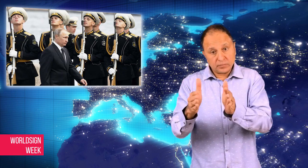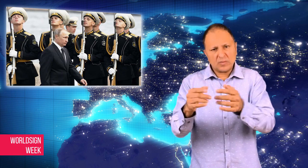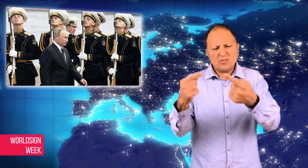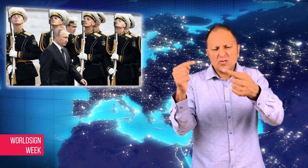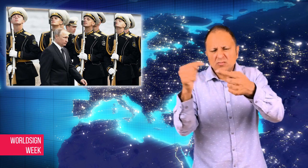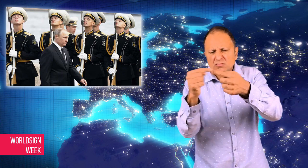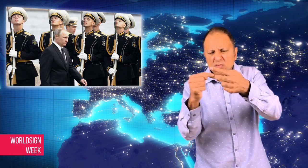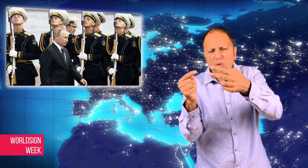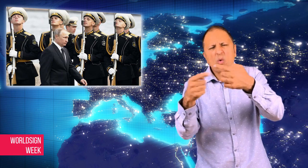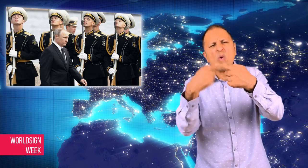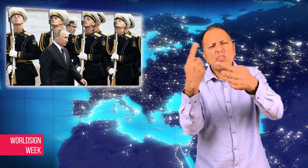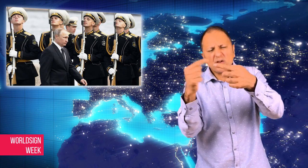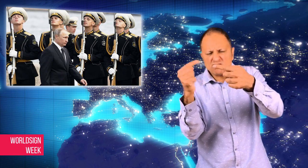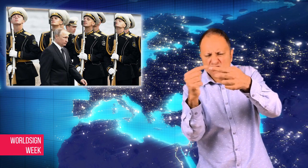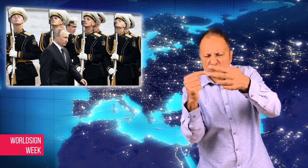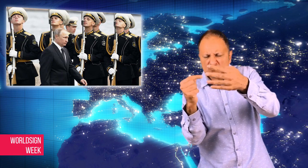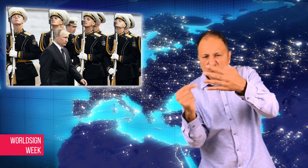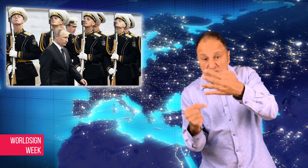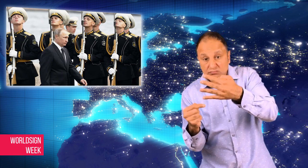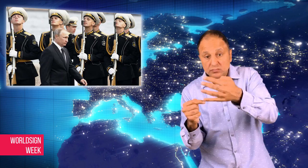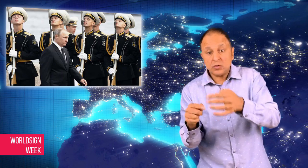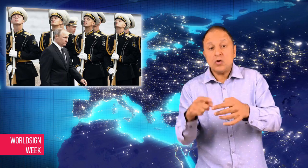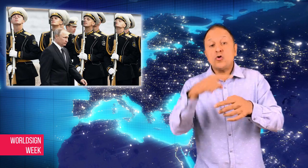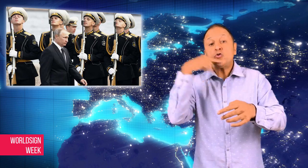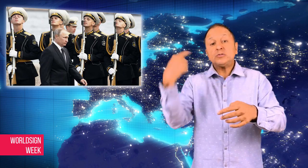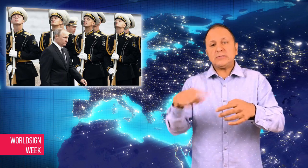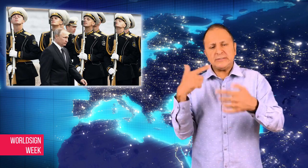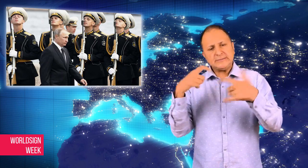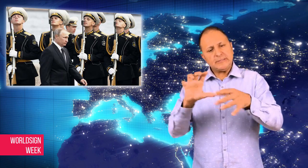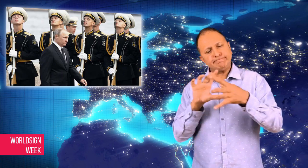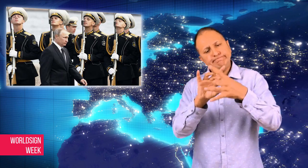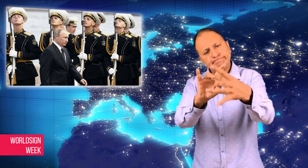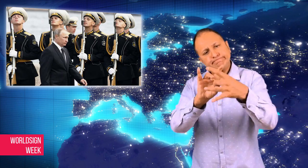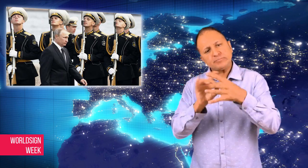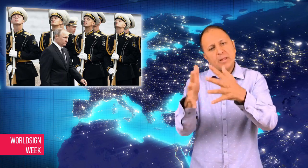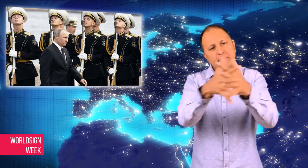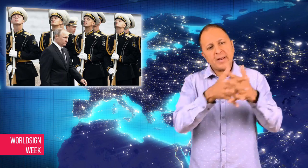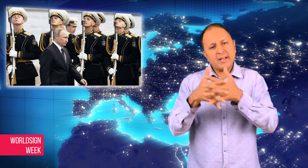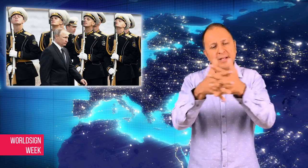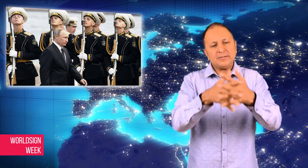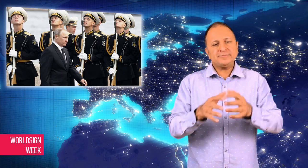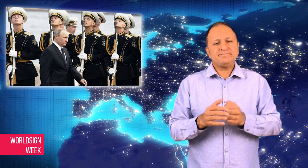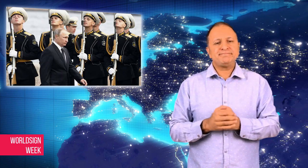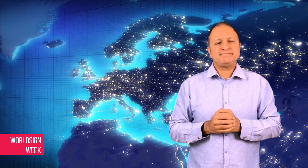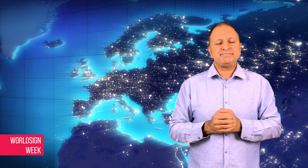open to cooperating with the U.S. on various issues.